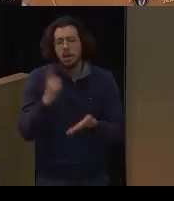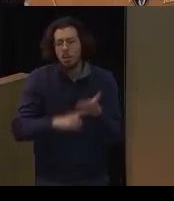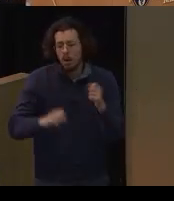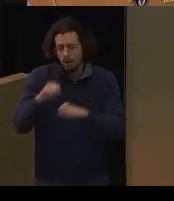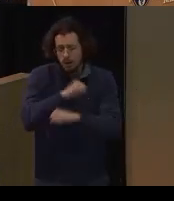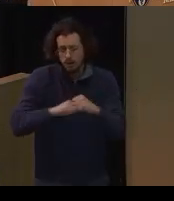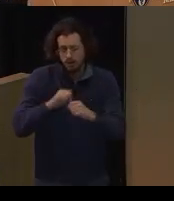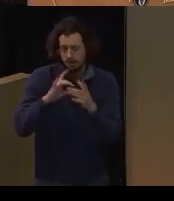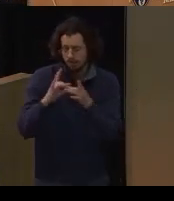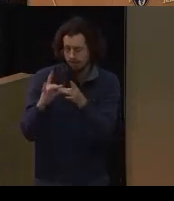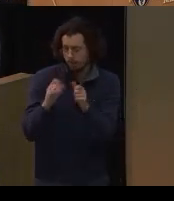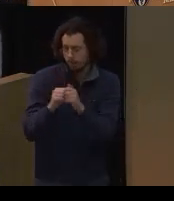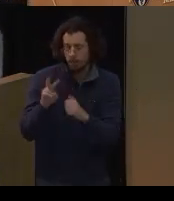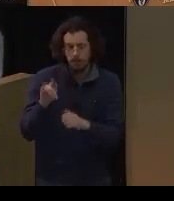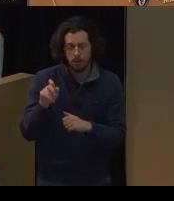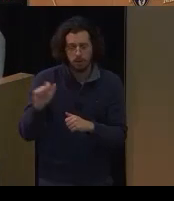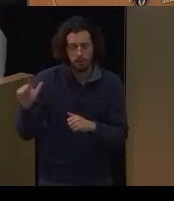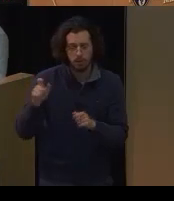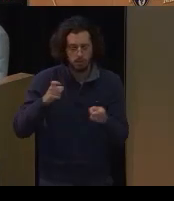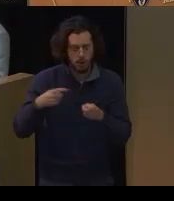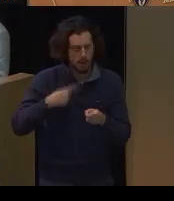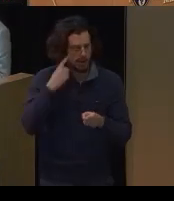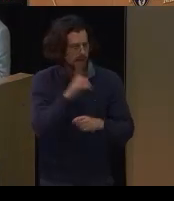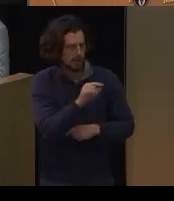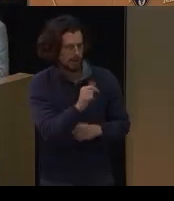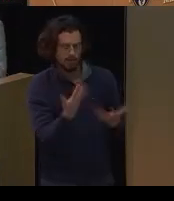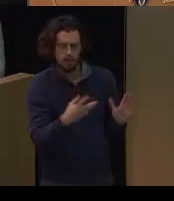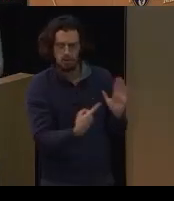are associated with volitional control I mean I think these data are pretty clearly show that